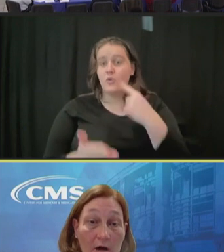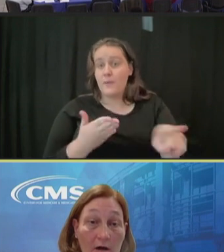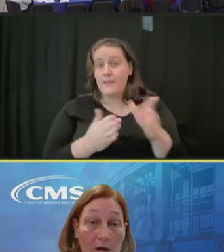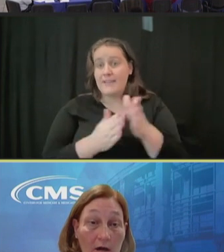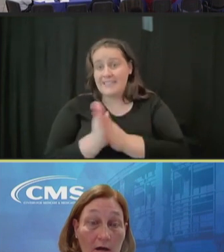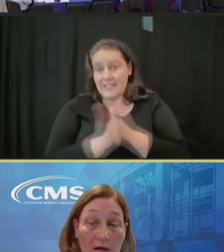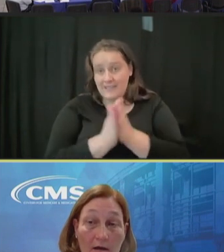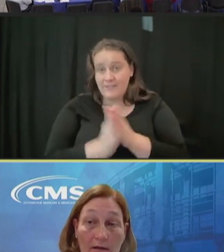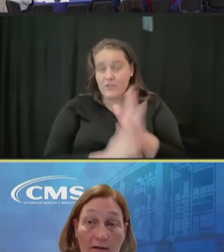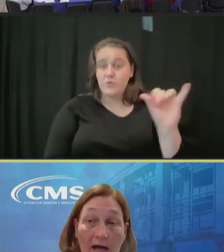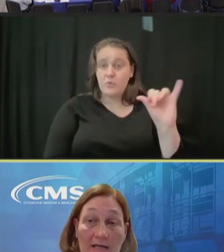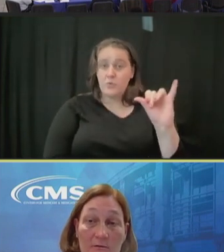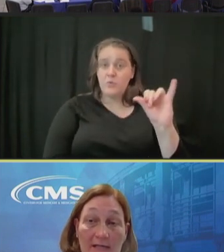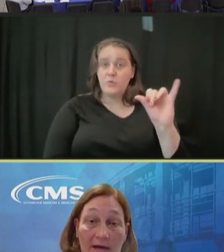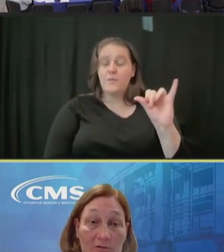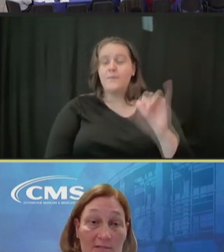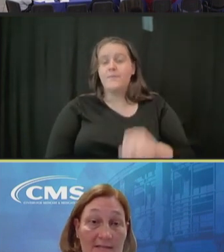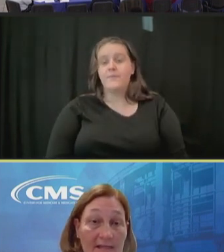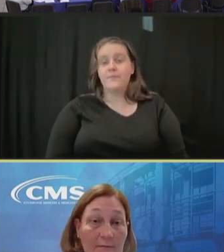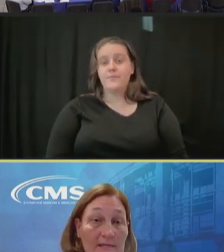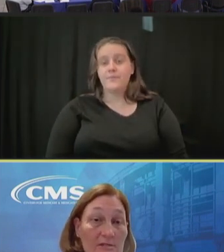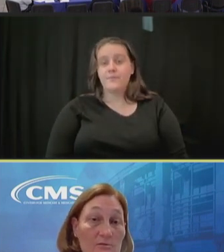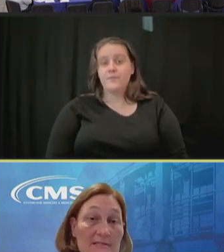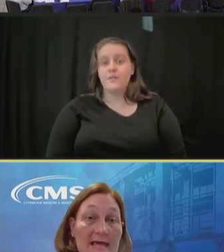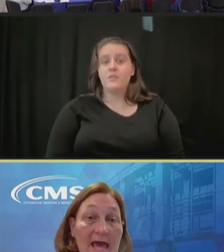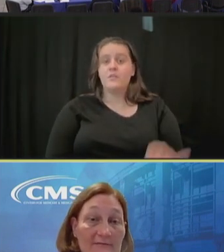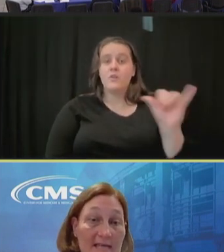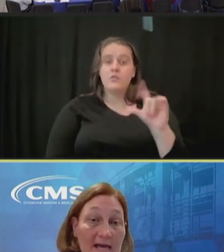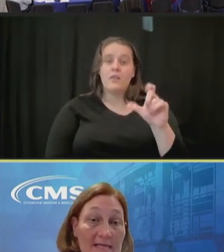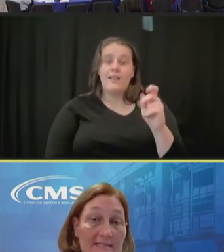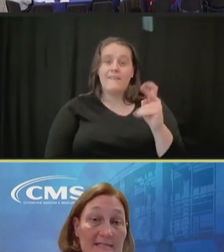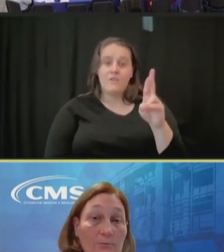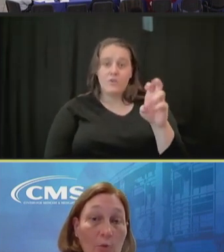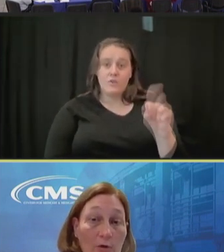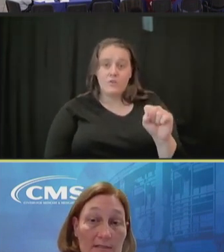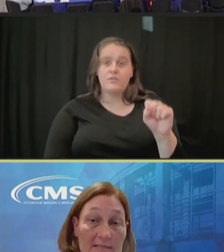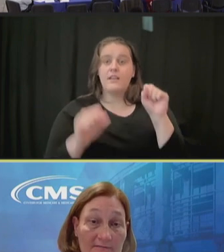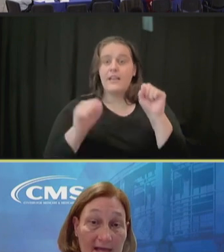There are also levers that can be used to emphasize the importance